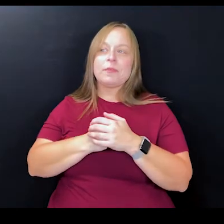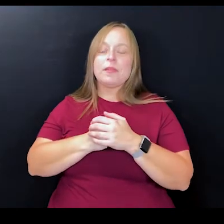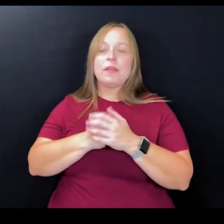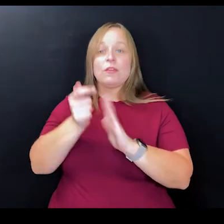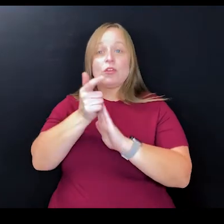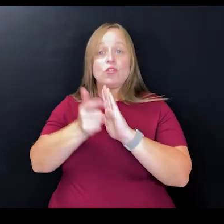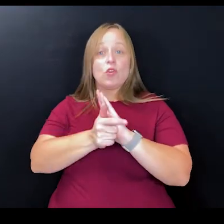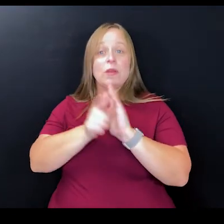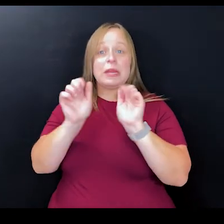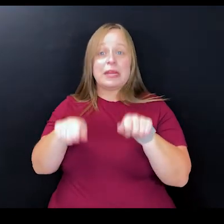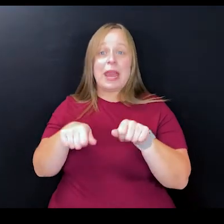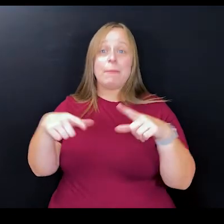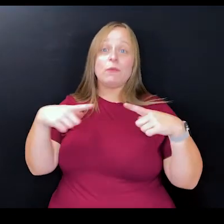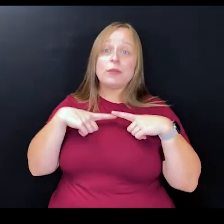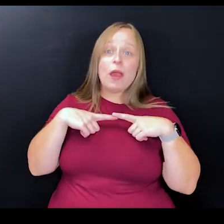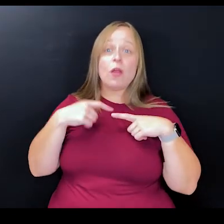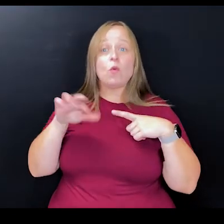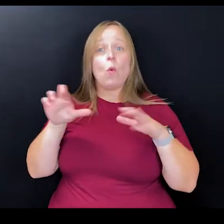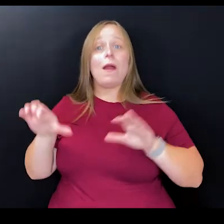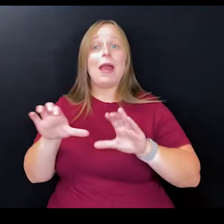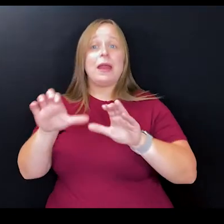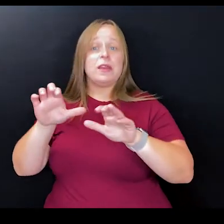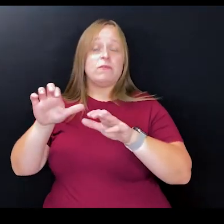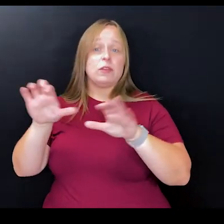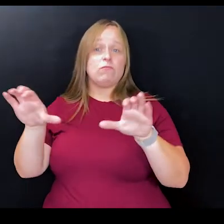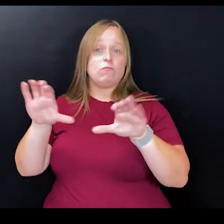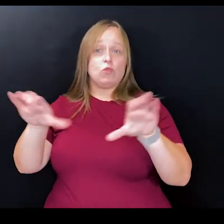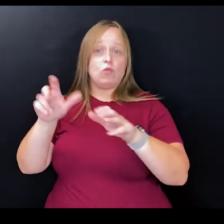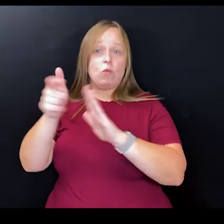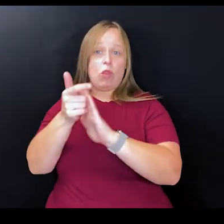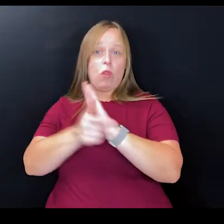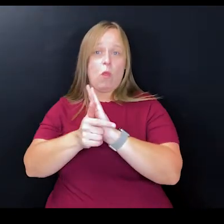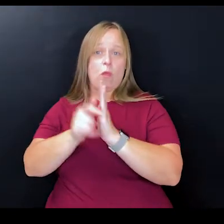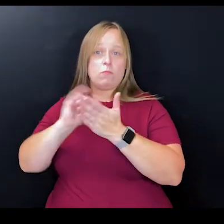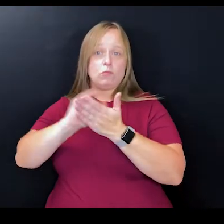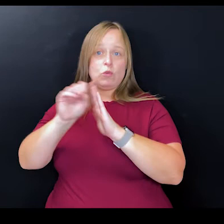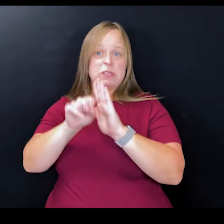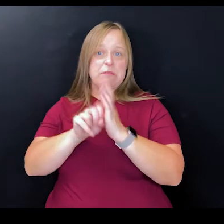The attorney can be retired or actively practicing law in New York State.